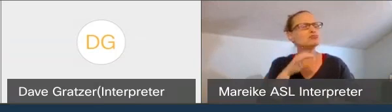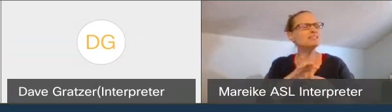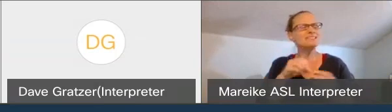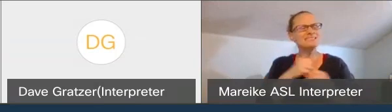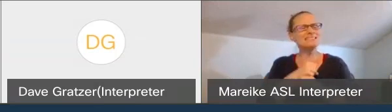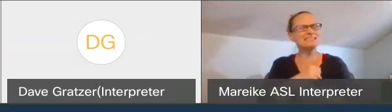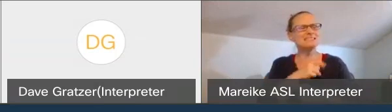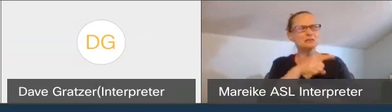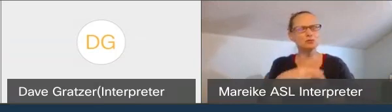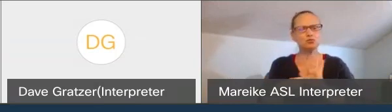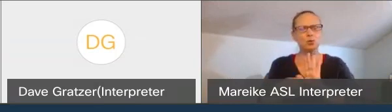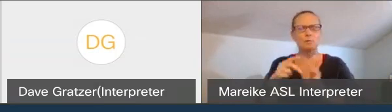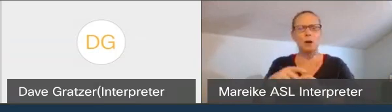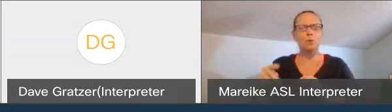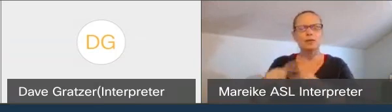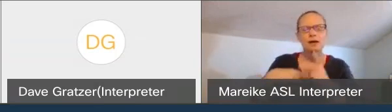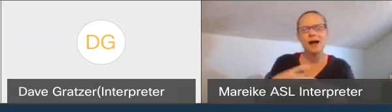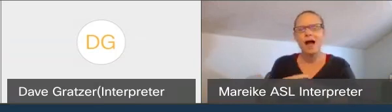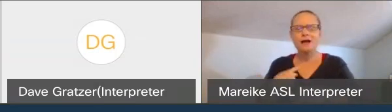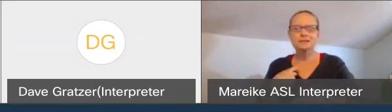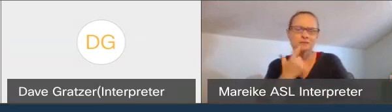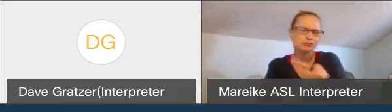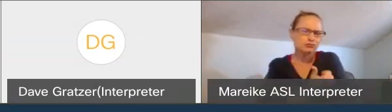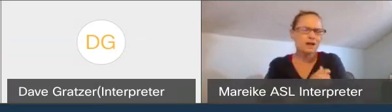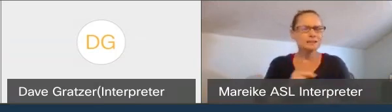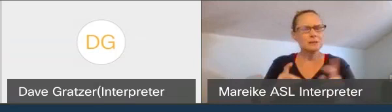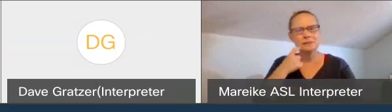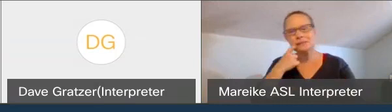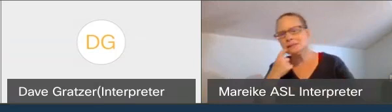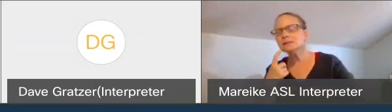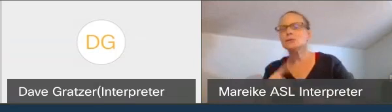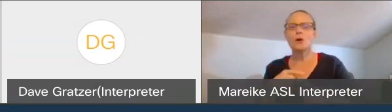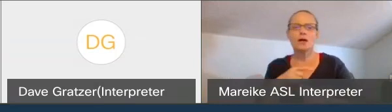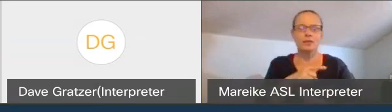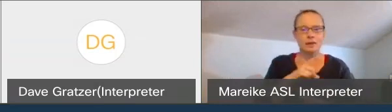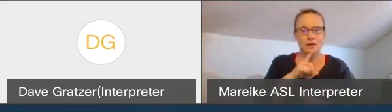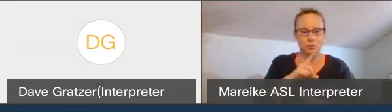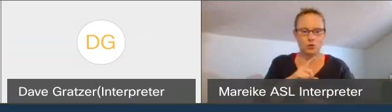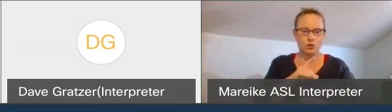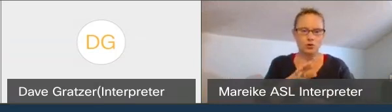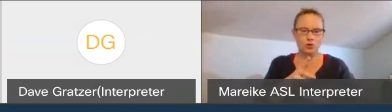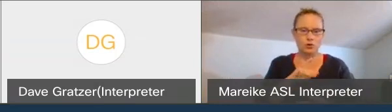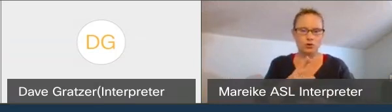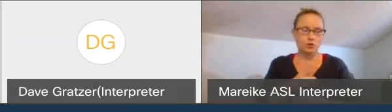uh, the types of drugs that, uh, people were using when they were, uh, using your services.